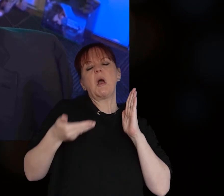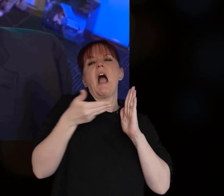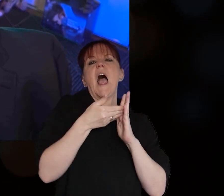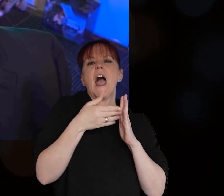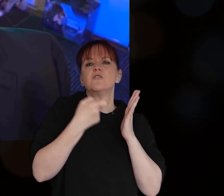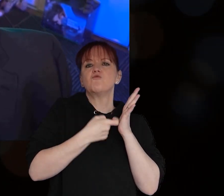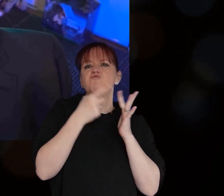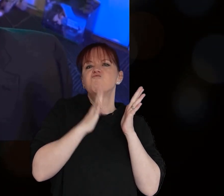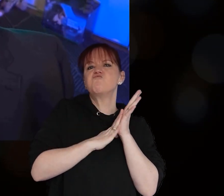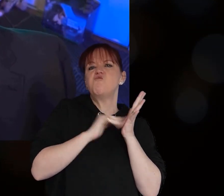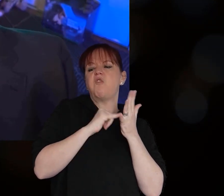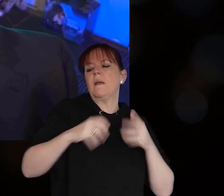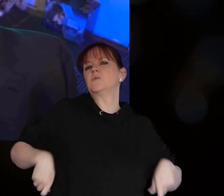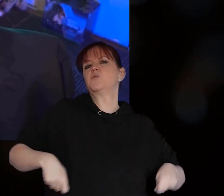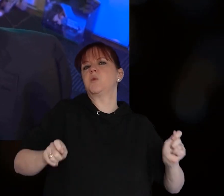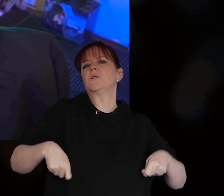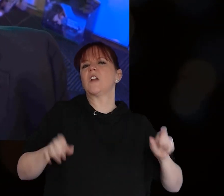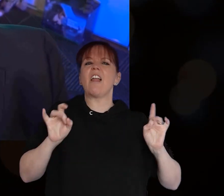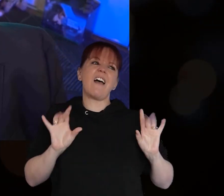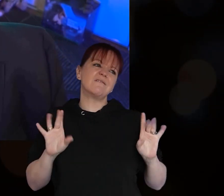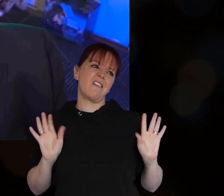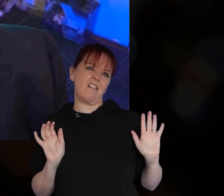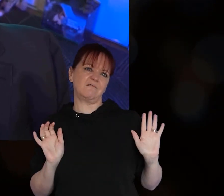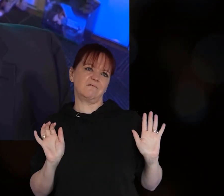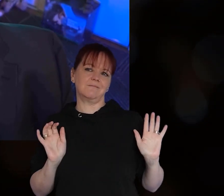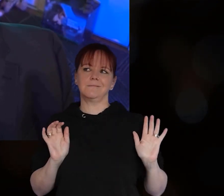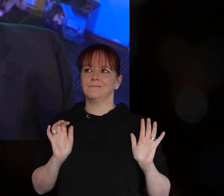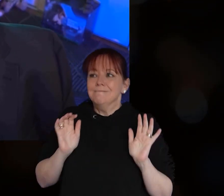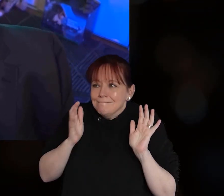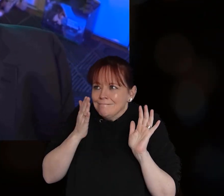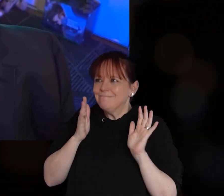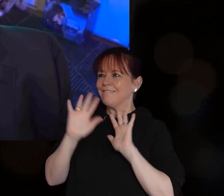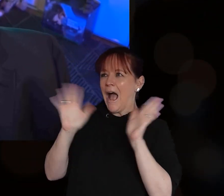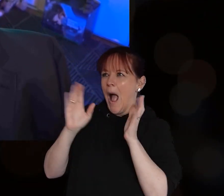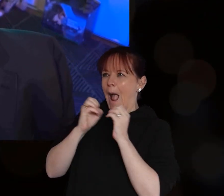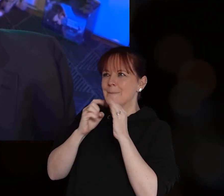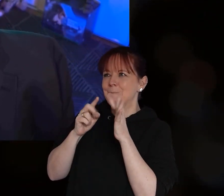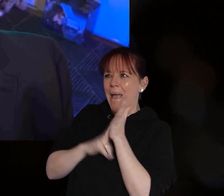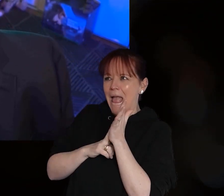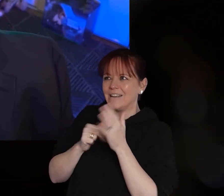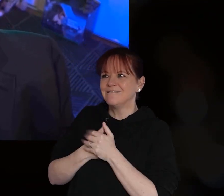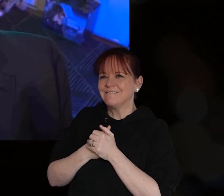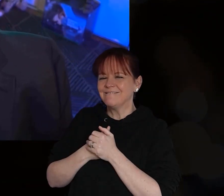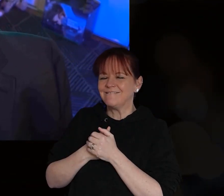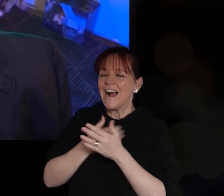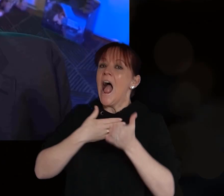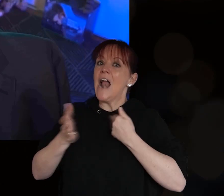Looking at you, hi Ben! LAUGHS But either way, I can't wait to see what 2025 has in store.